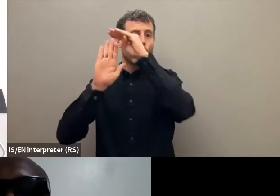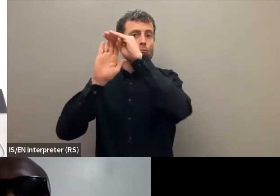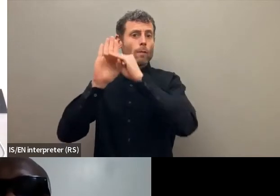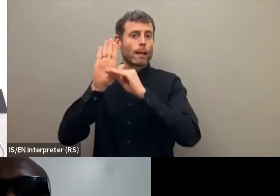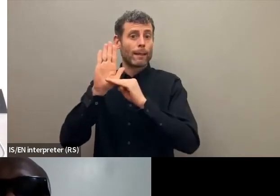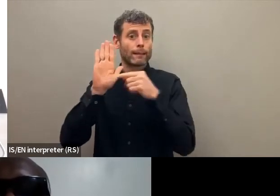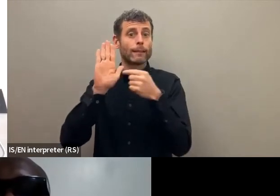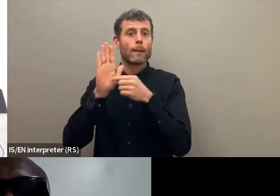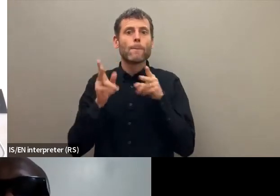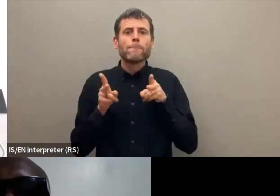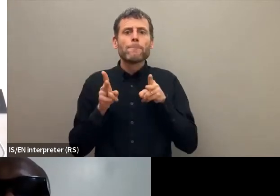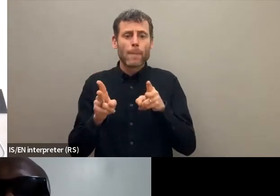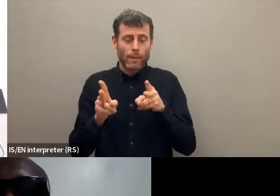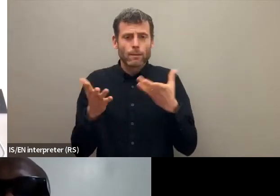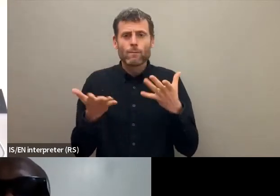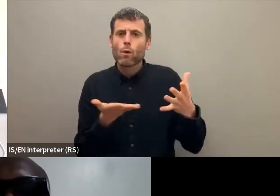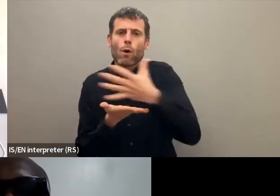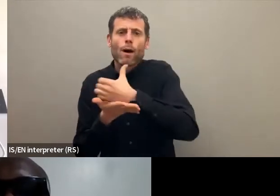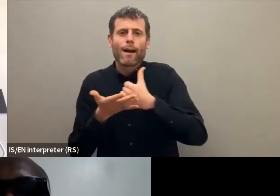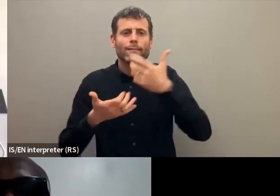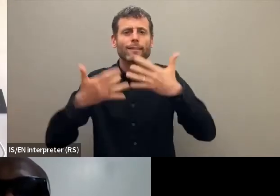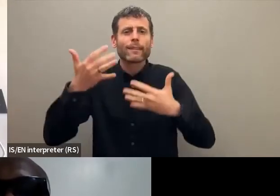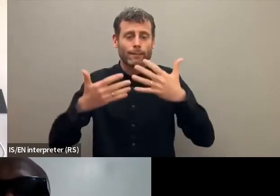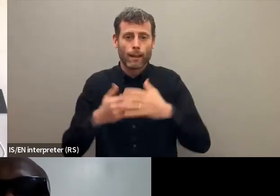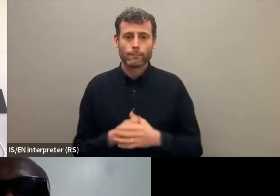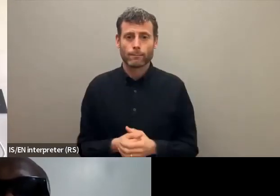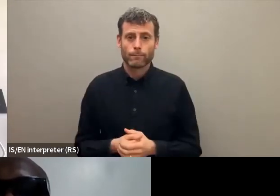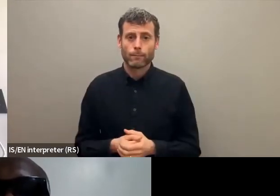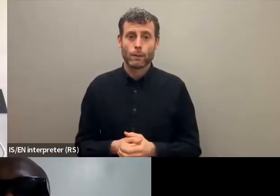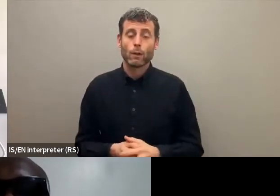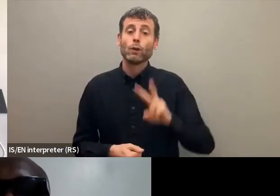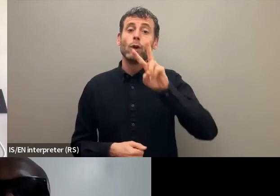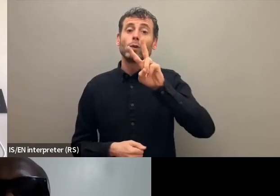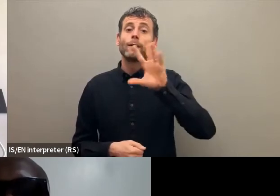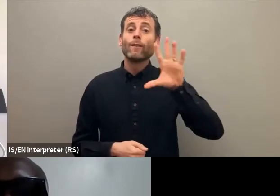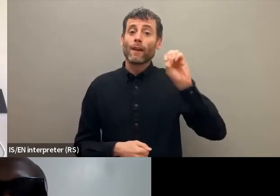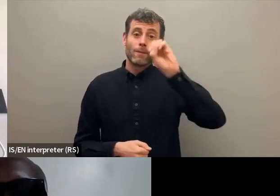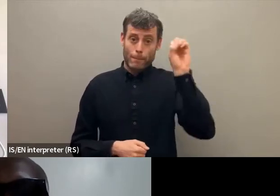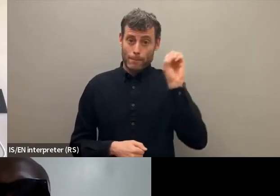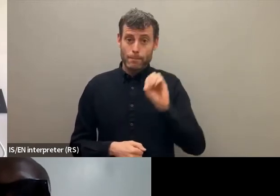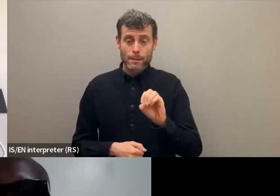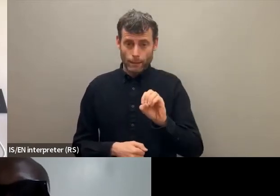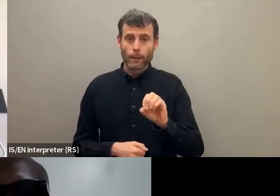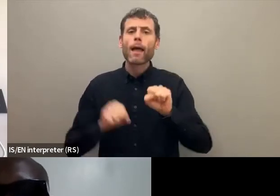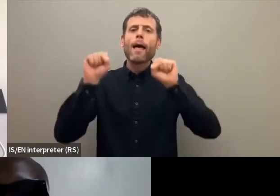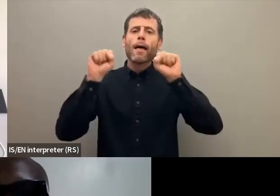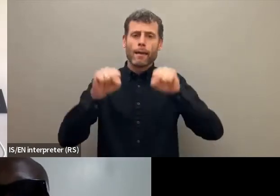Elizabeth Lockwood: This was comprised of 36 countries and it was done through the UN FPA Asia Pacific country offices.